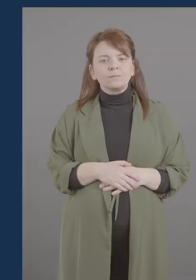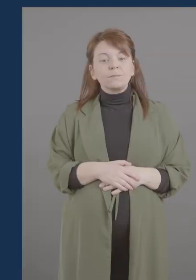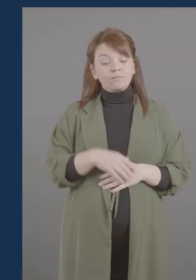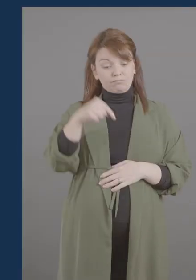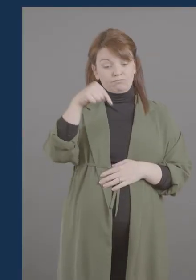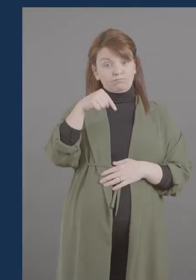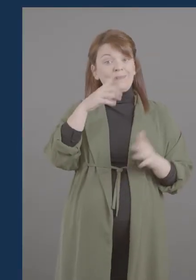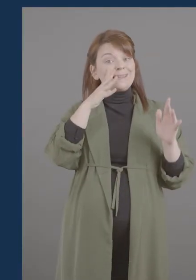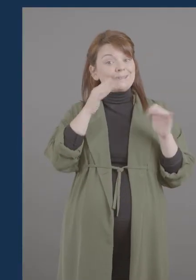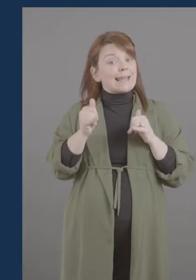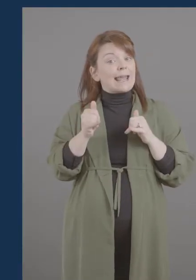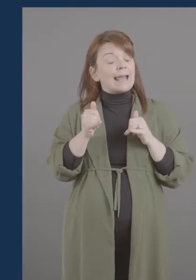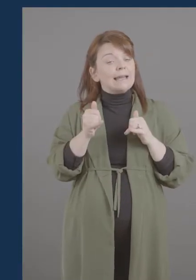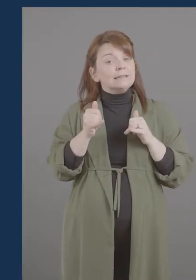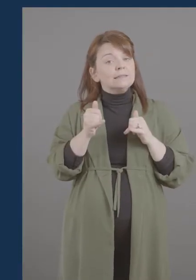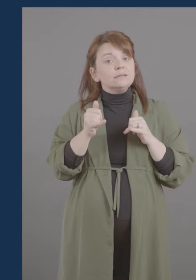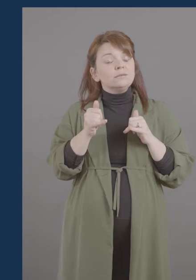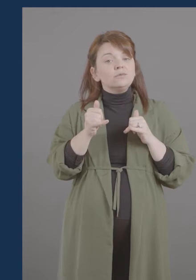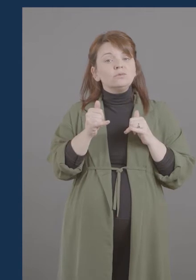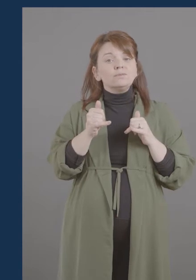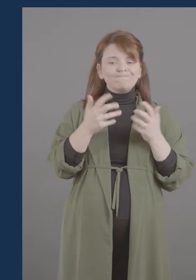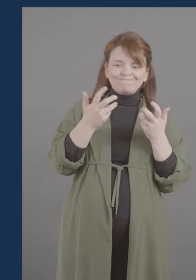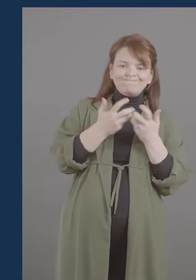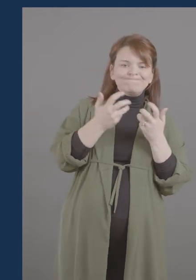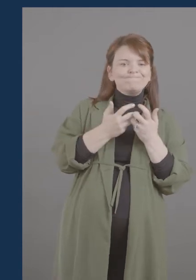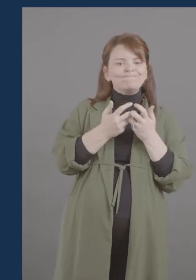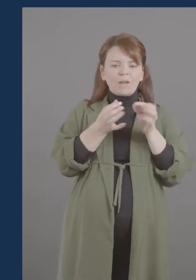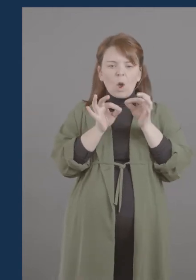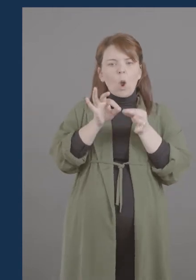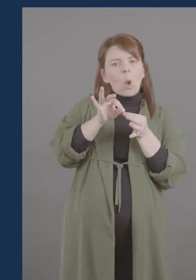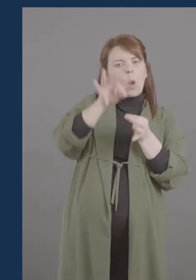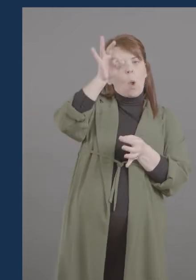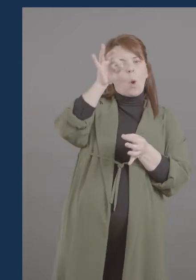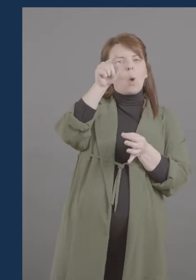This type of test usually involves rubbing a long cotton bud swab over your tonsils